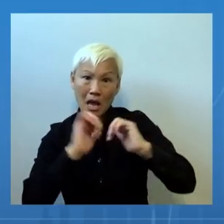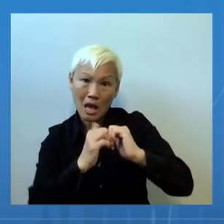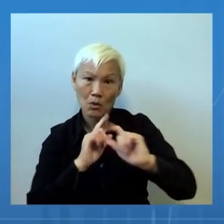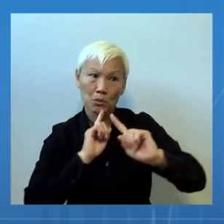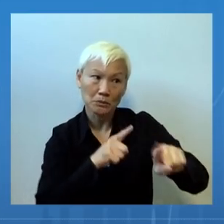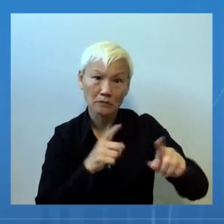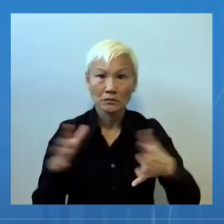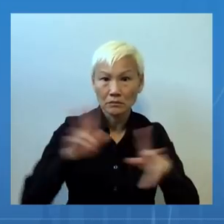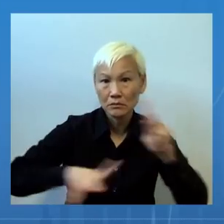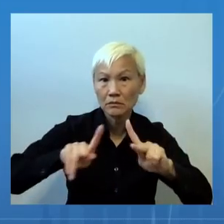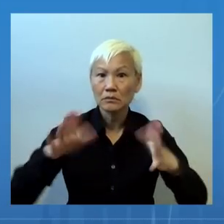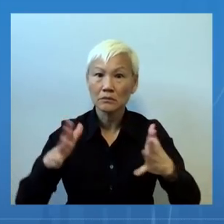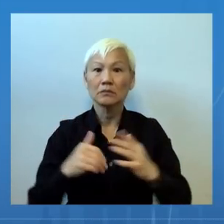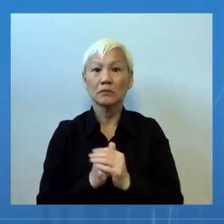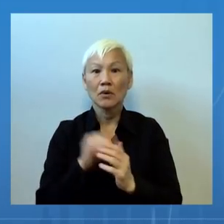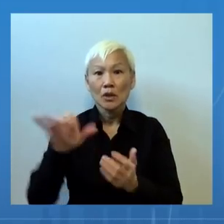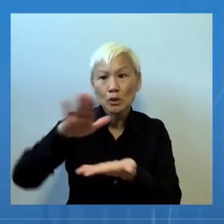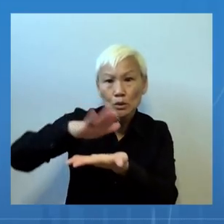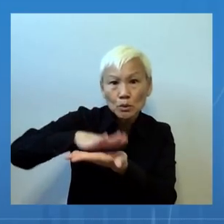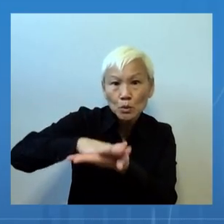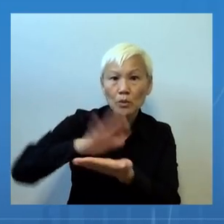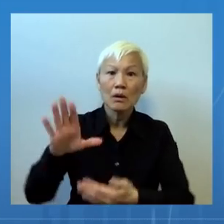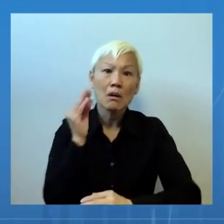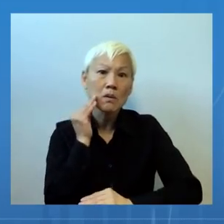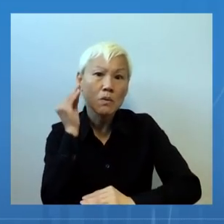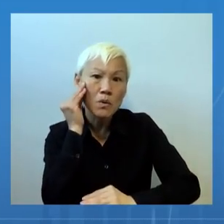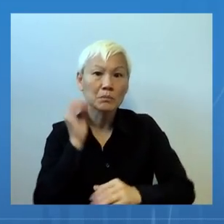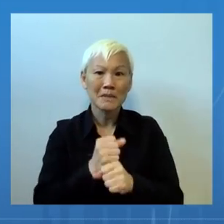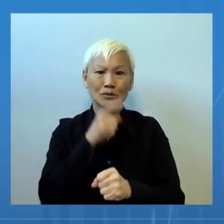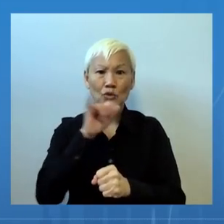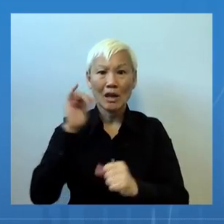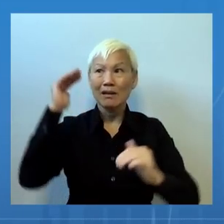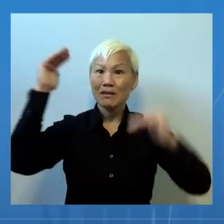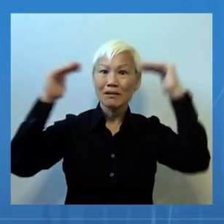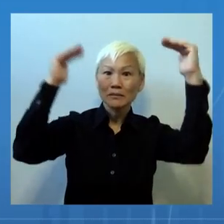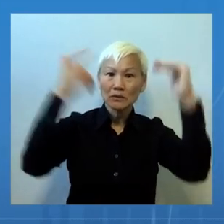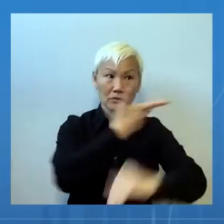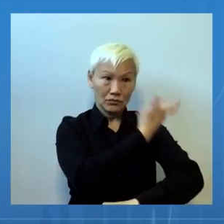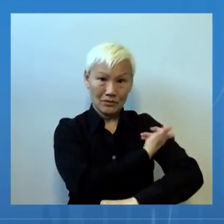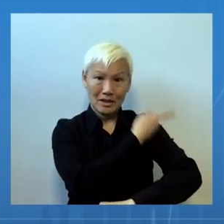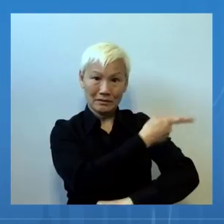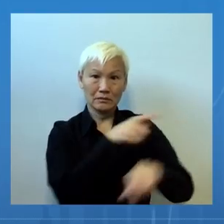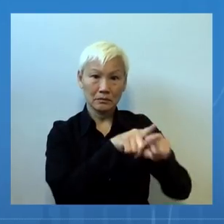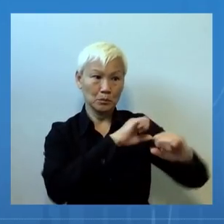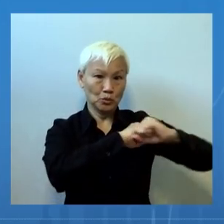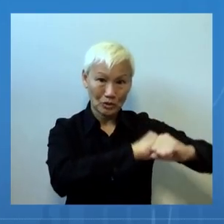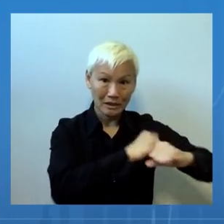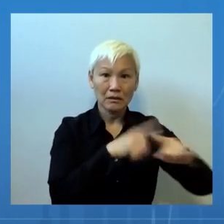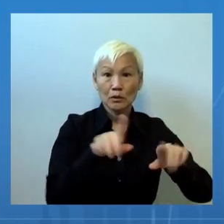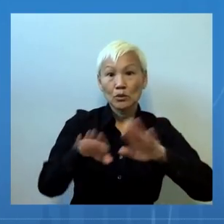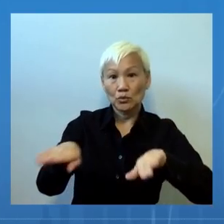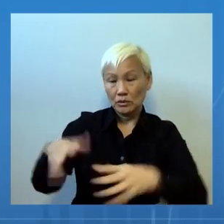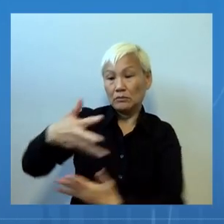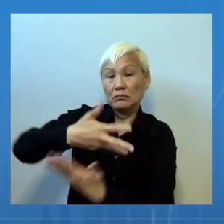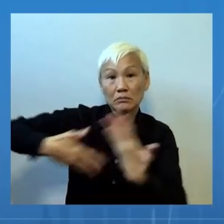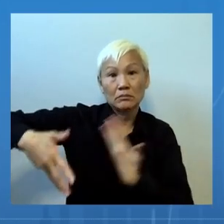who are vaccinated to protect them against COVID-19 hospitalization and death. Currently, over 60 million Americans